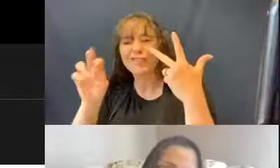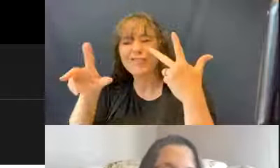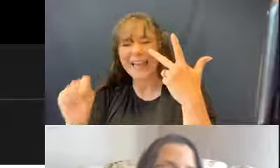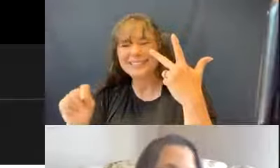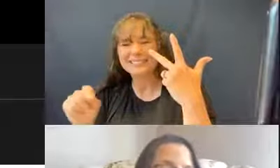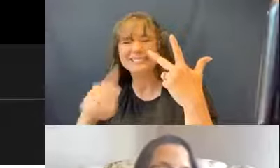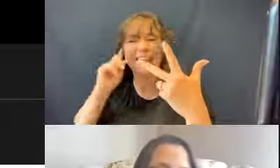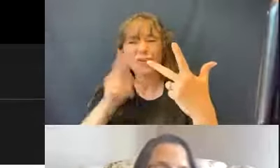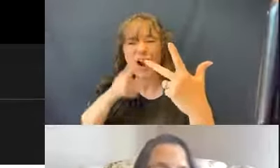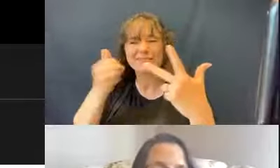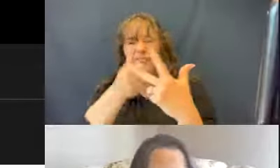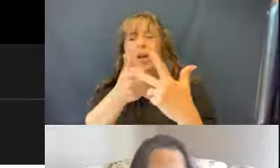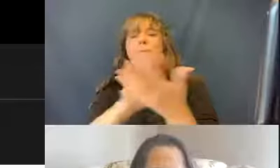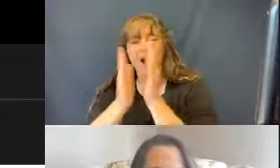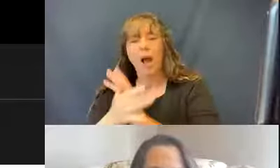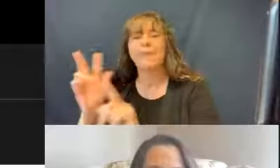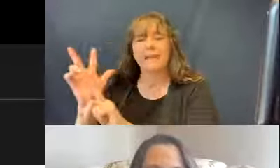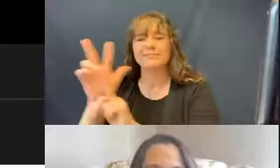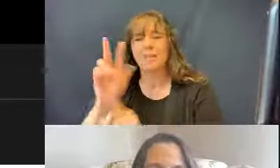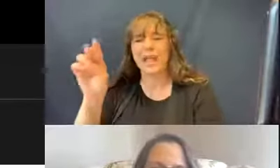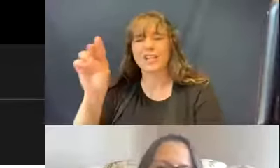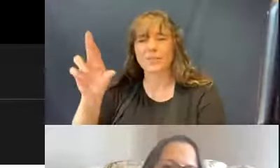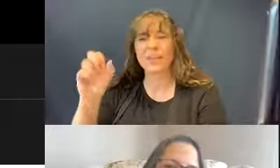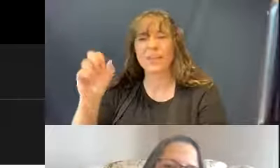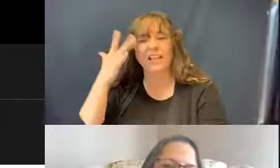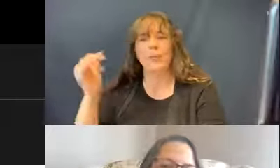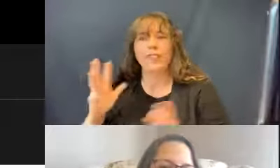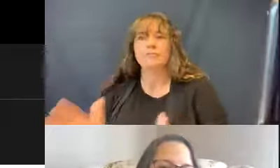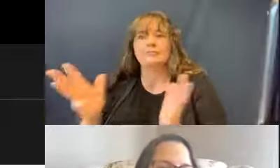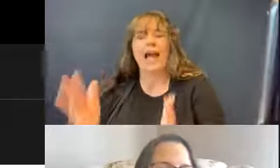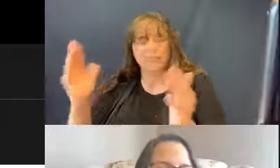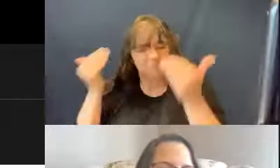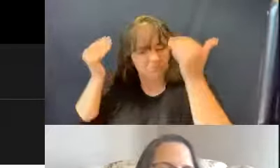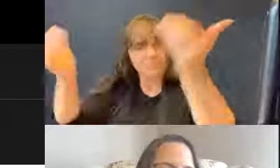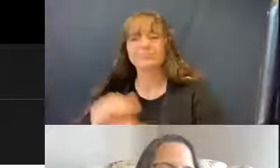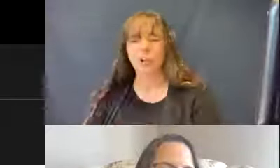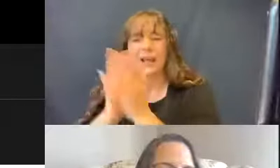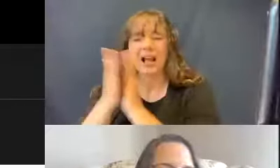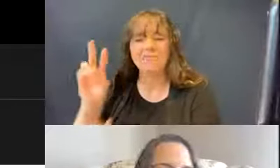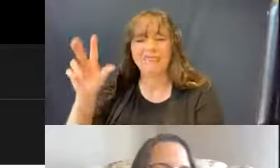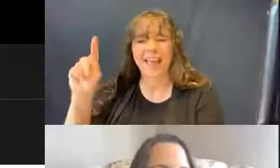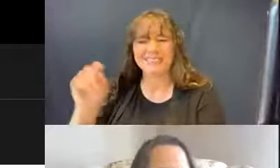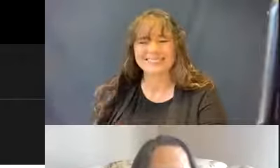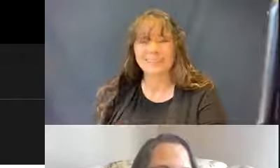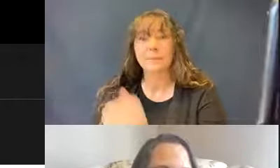they are the reason I moved forward. Go ahead. So like a lot of students that are in college,